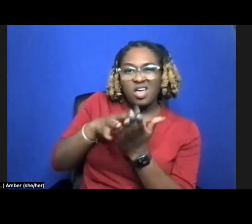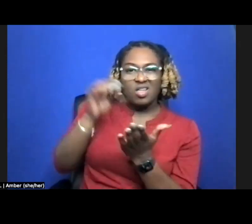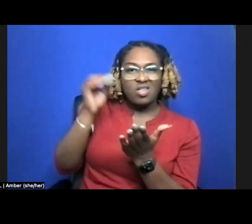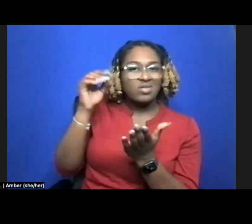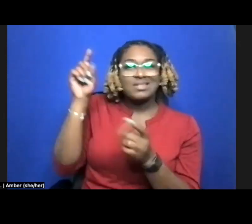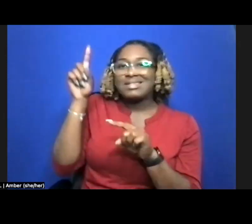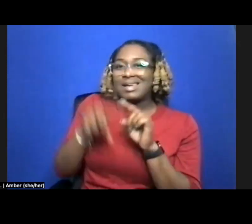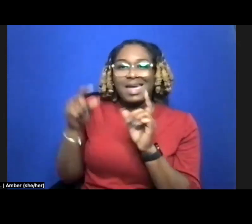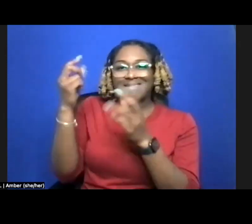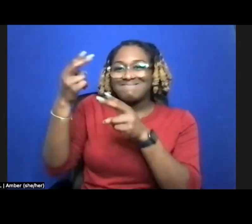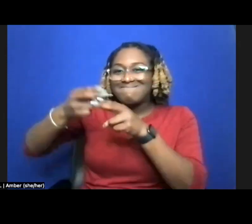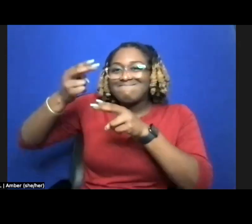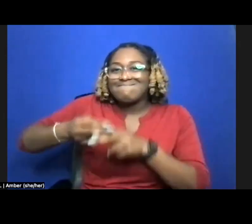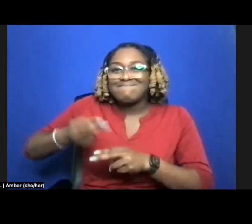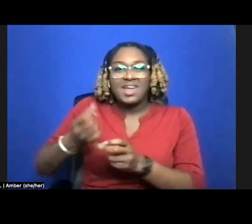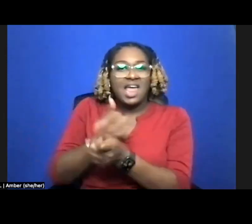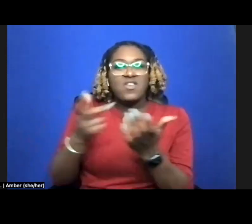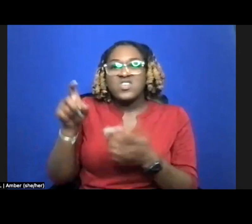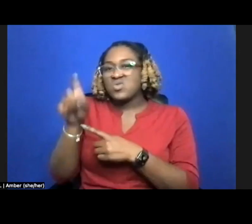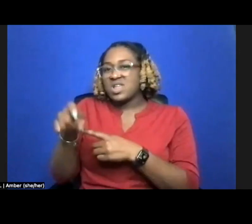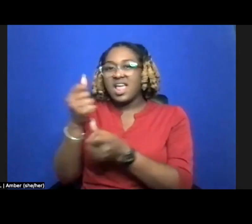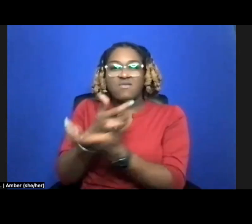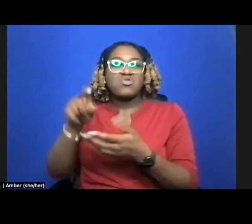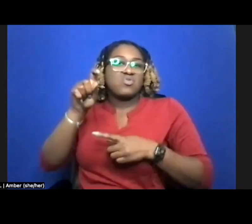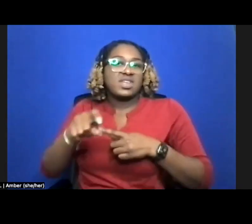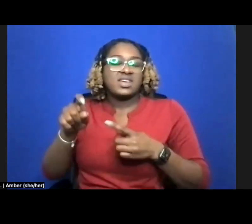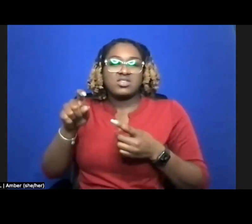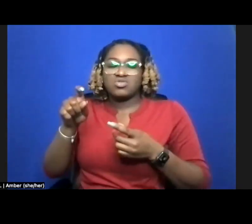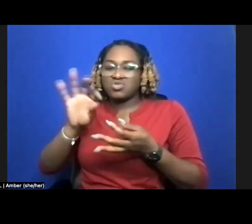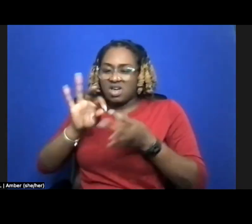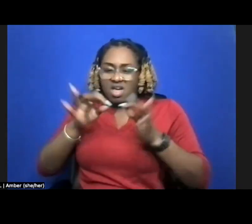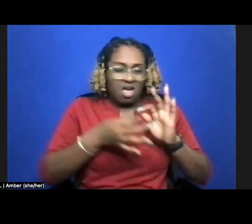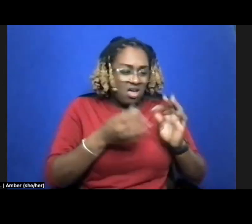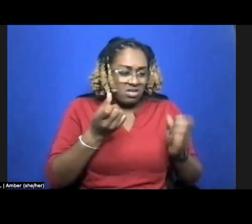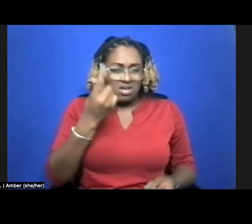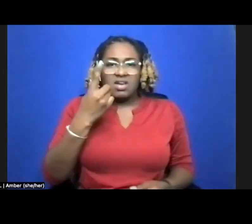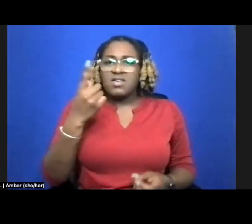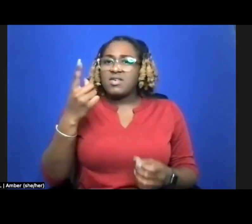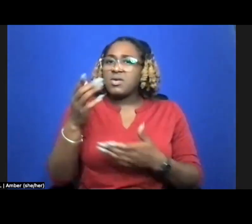everything you need to decipher twinkling glyphs signed across your flesh?